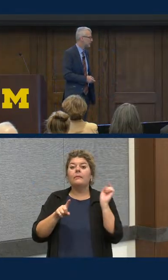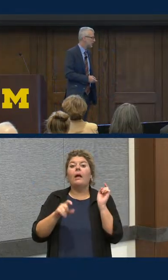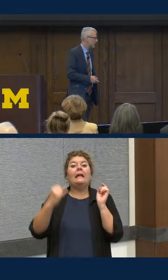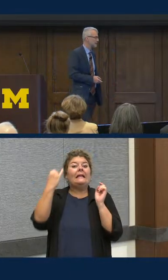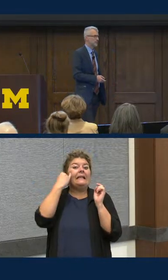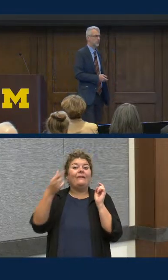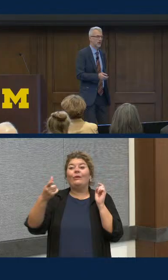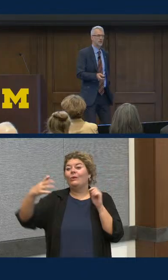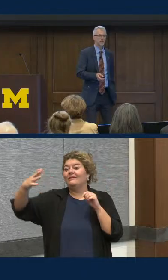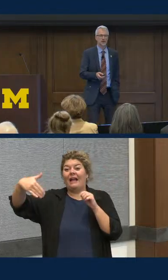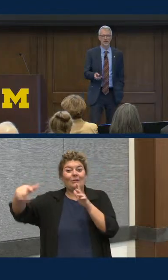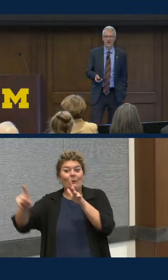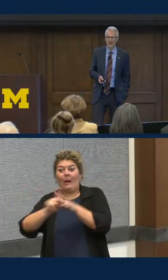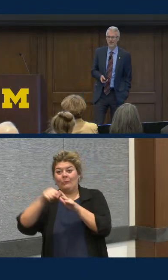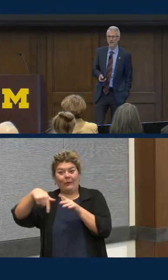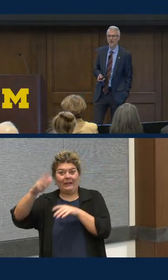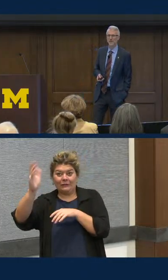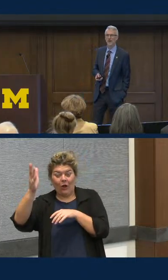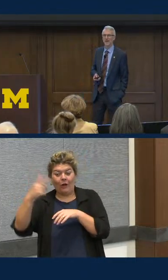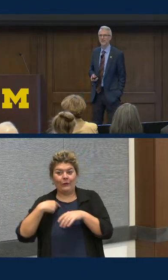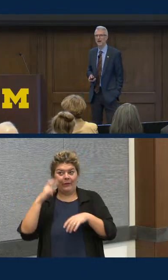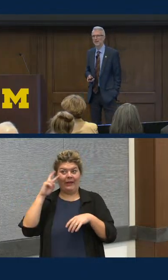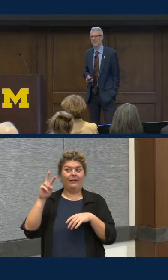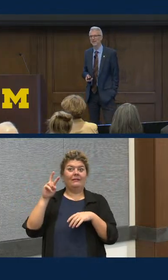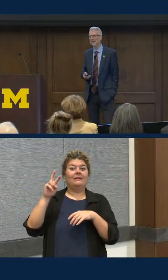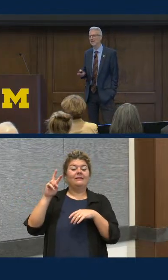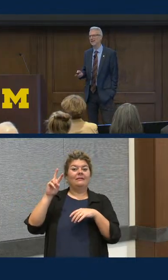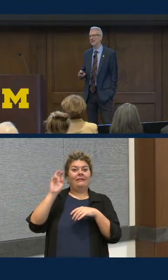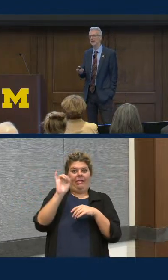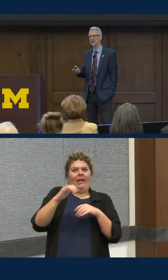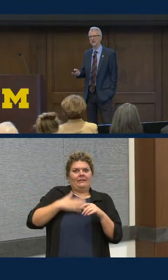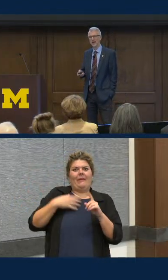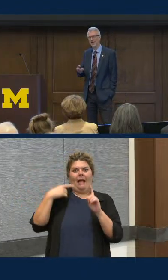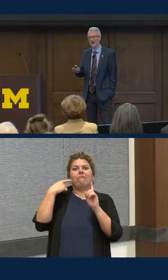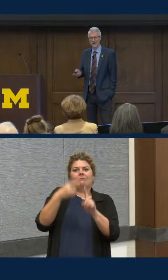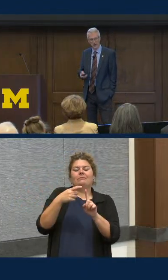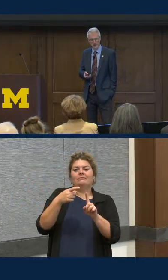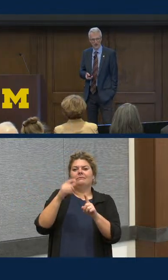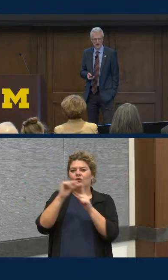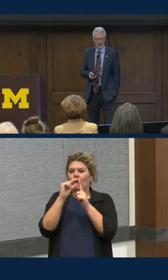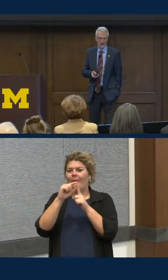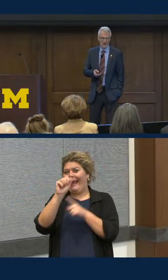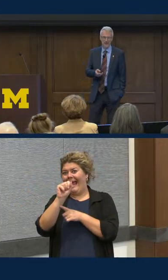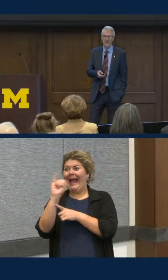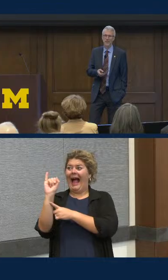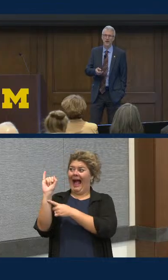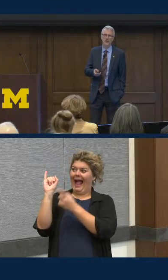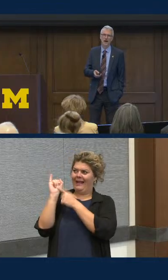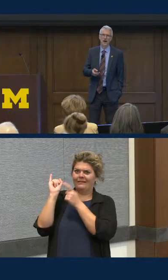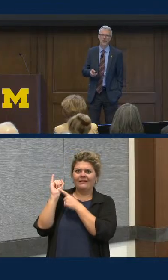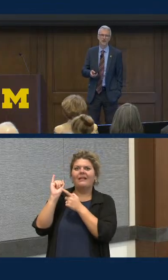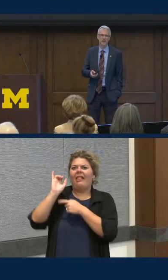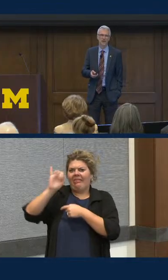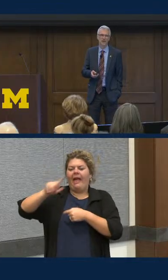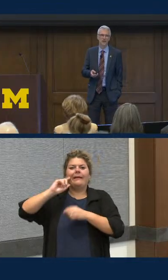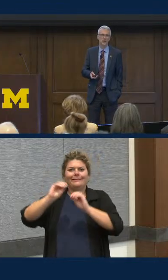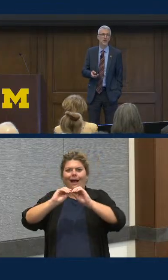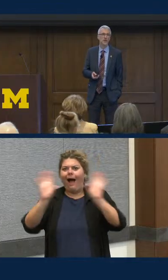thinking this is what I'm talking about, right, the term